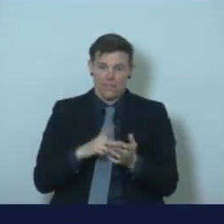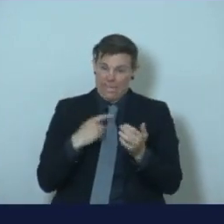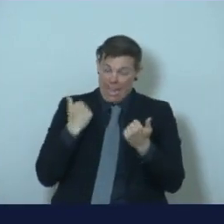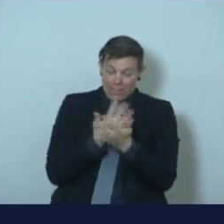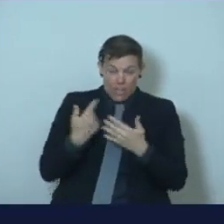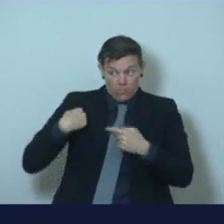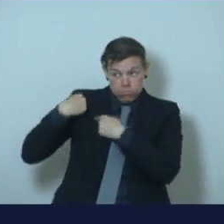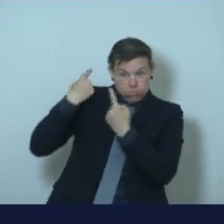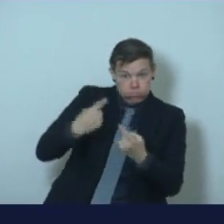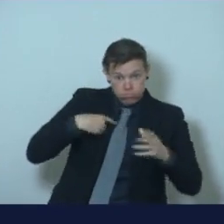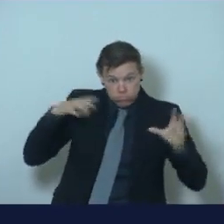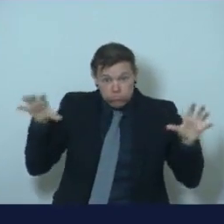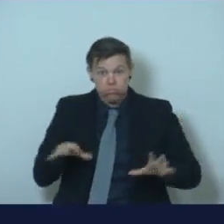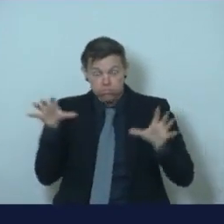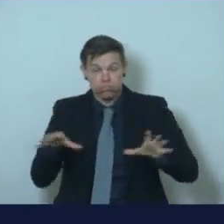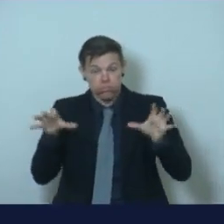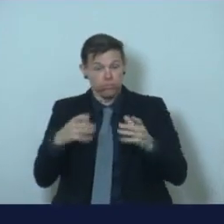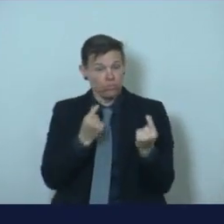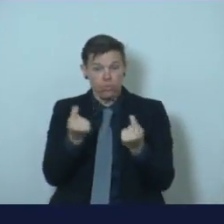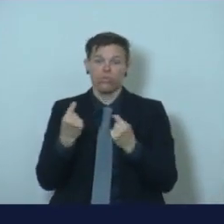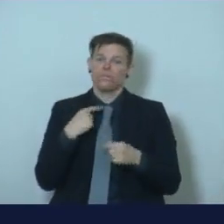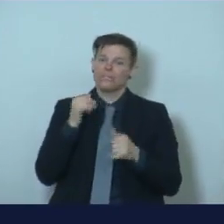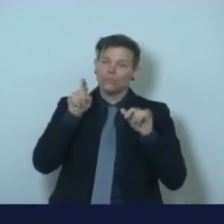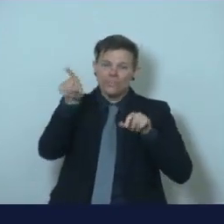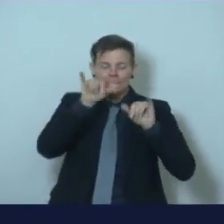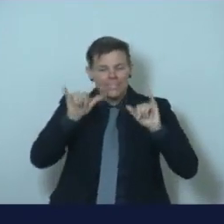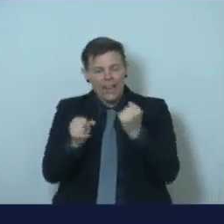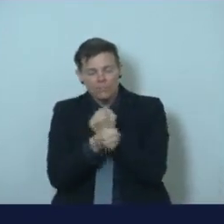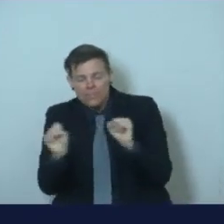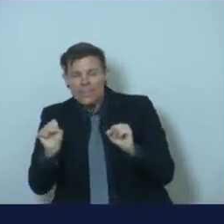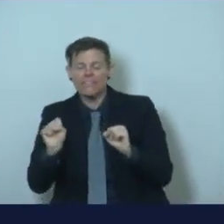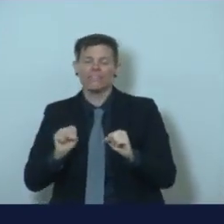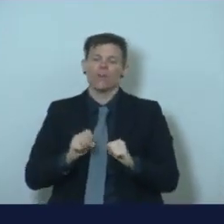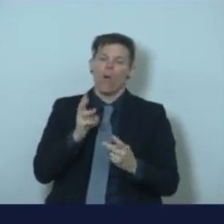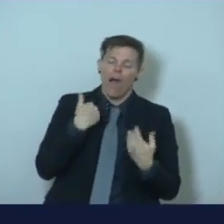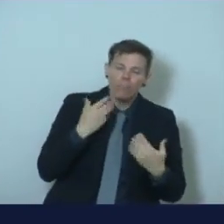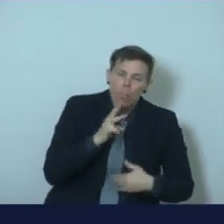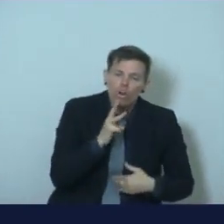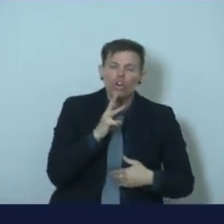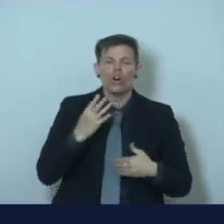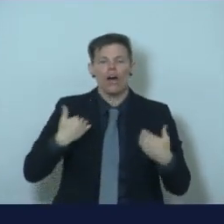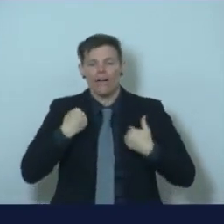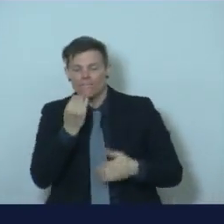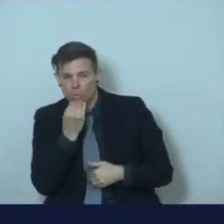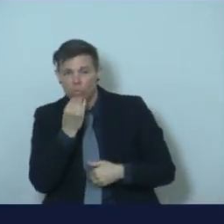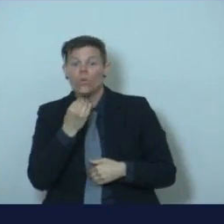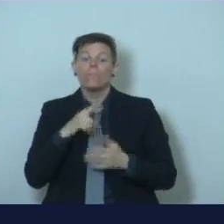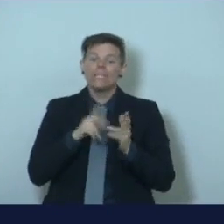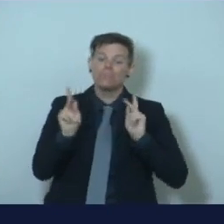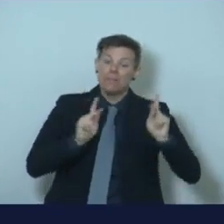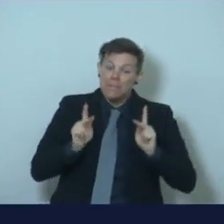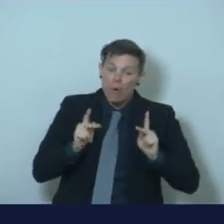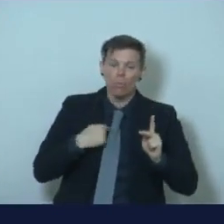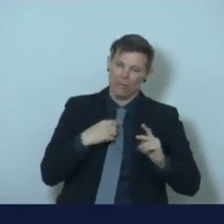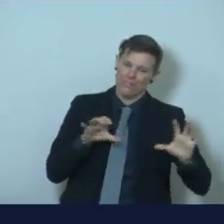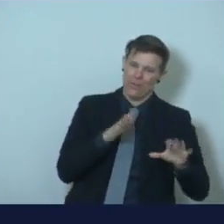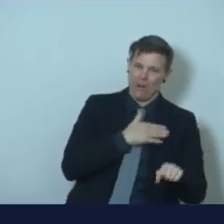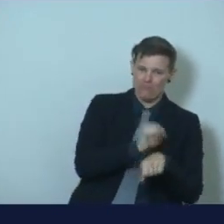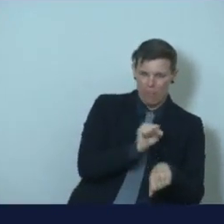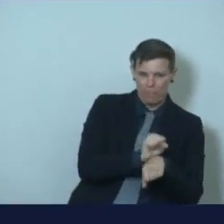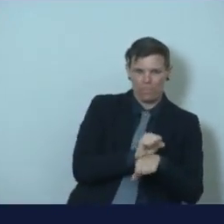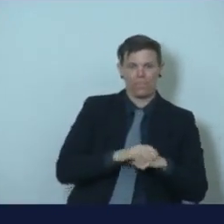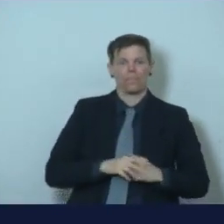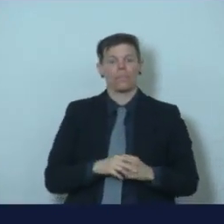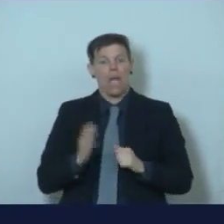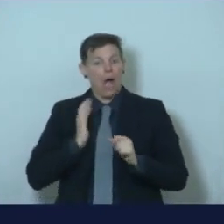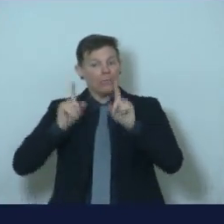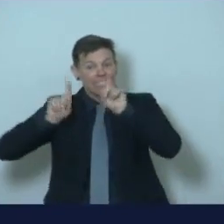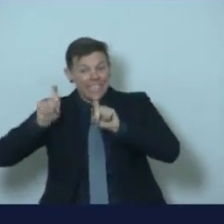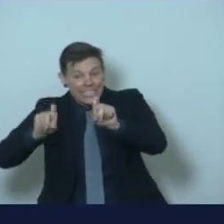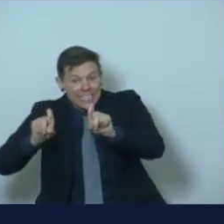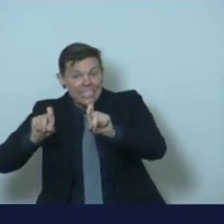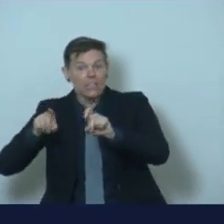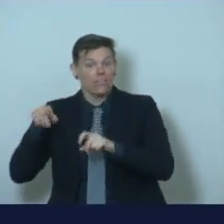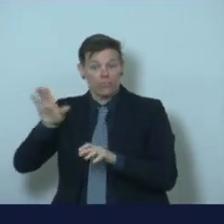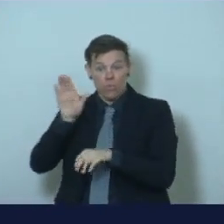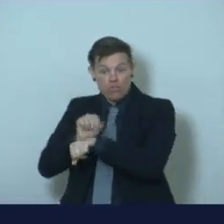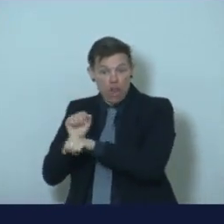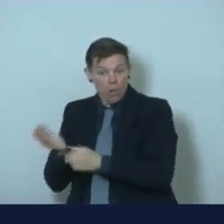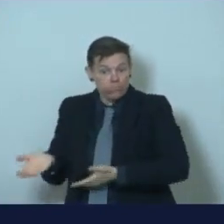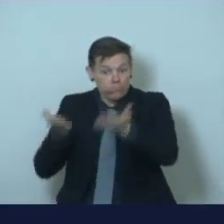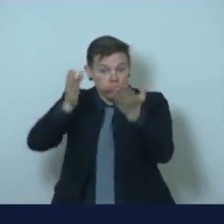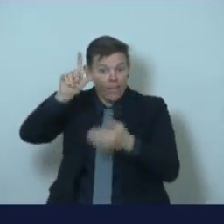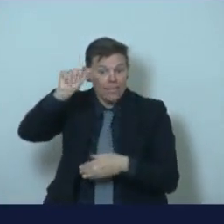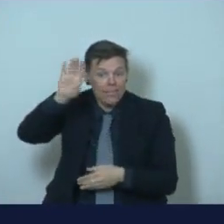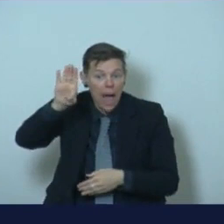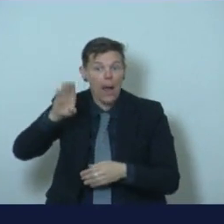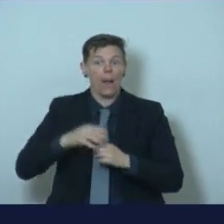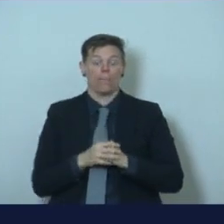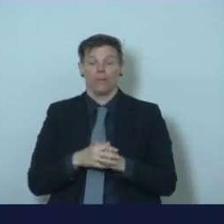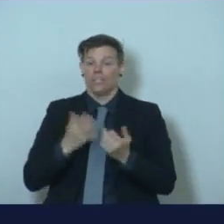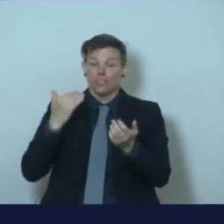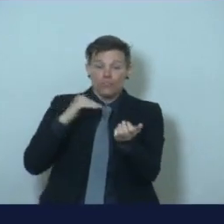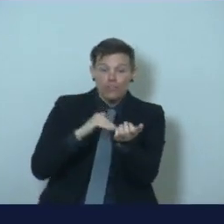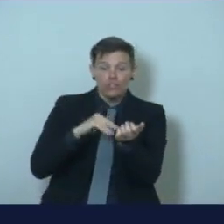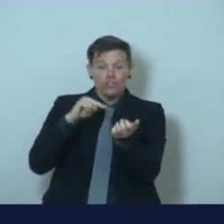ALL OF THE EFFORTS WE UPPER TAKE TO KEEP PEOPLE SAFE, FED, ACCESS TO WATER IS OCCURRING, AND THEY ARE ALSO, THEY ARE ENSURING WE ARE GETTING OUR TEST SAMPLES AND COURIER TO LAB TOYS AND CLEANING